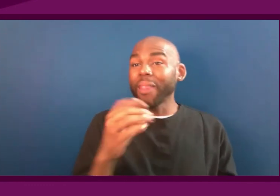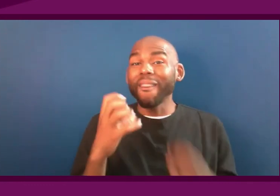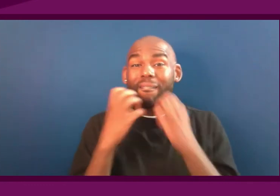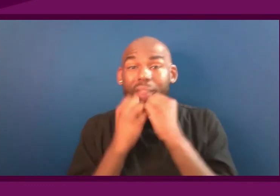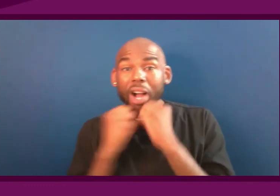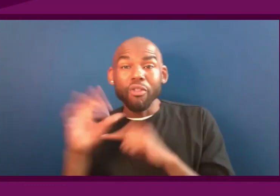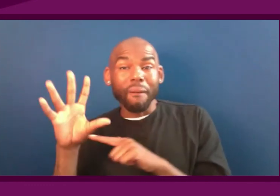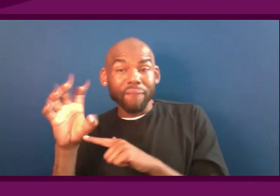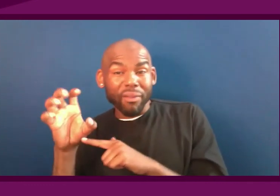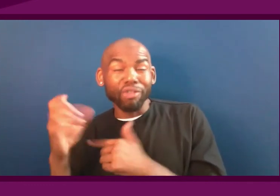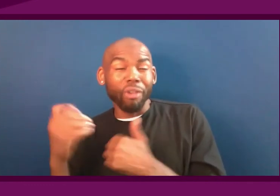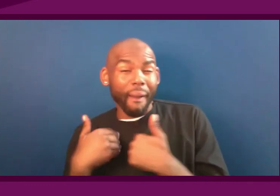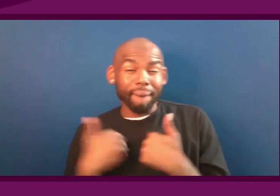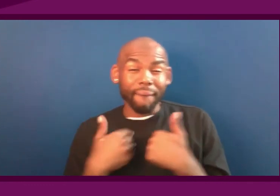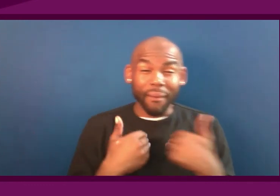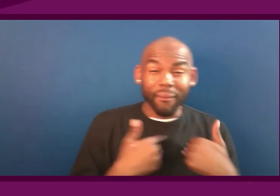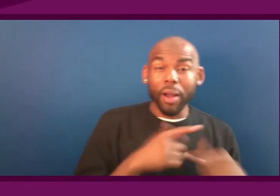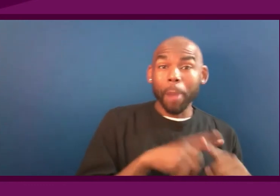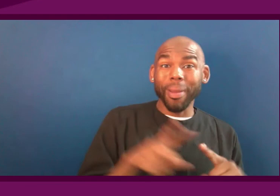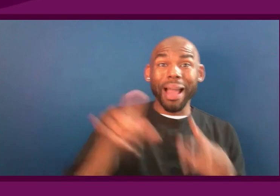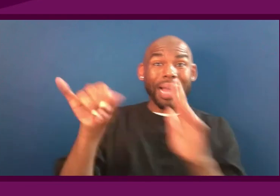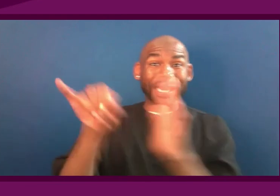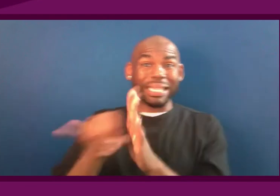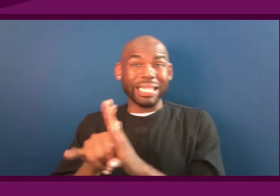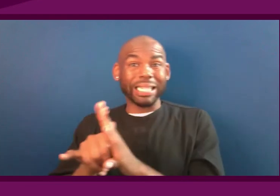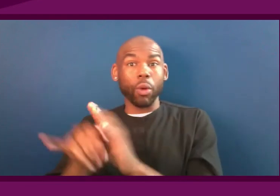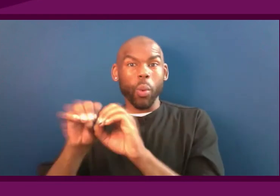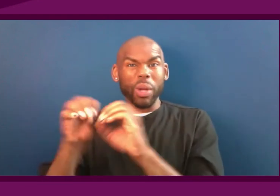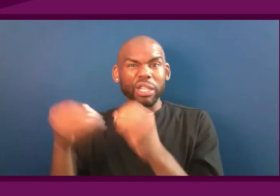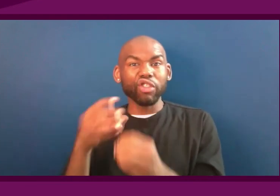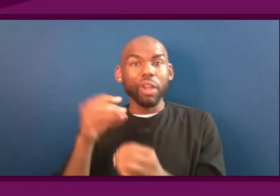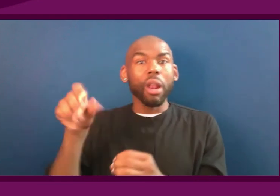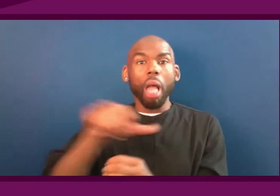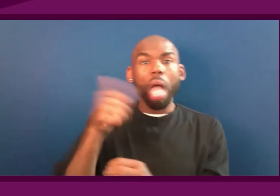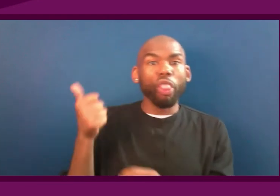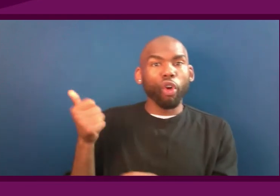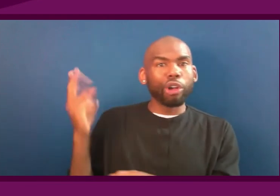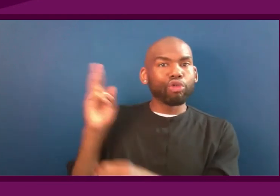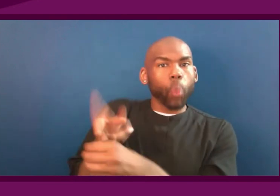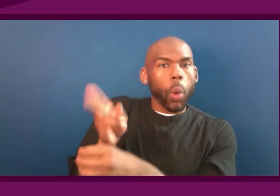and we're going to have to take a stand together, all of us together saying, "By the way, it is not